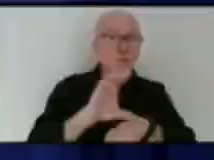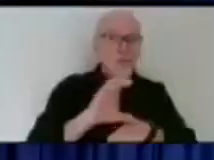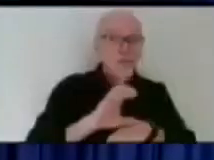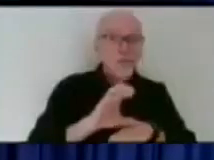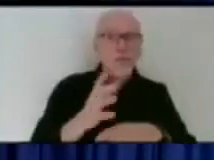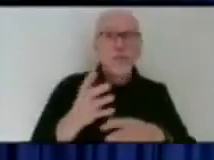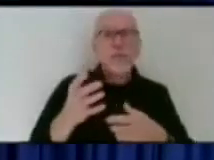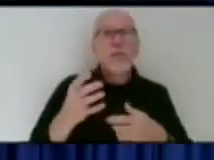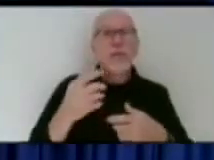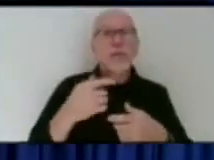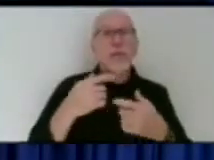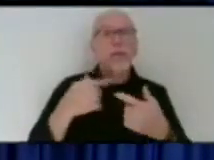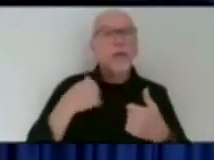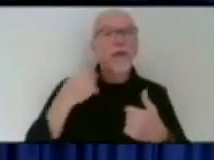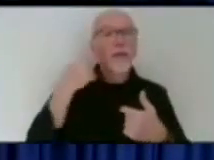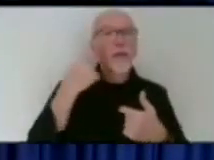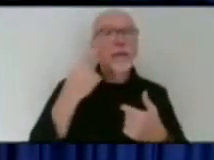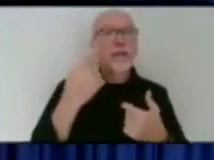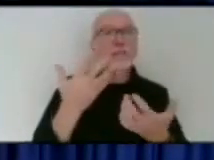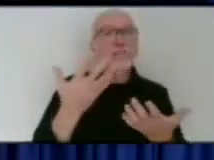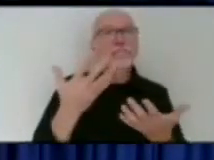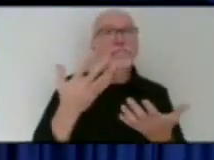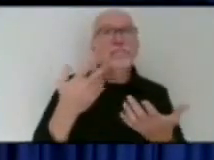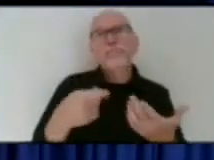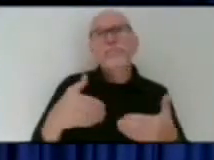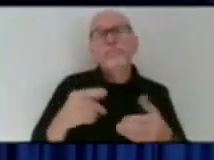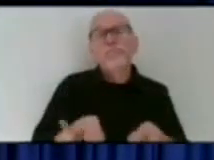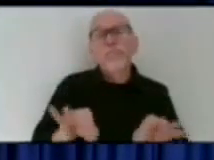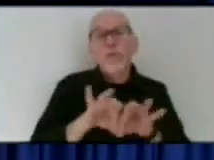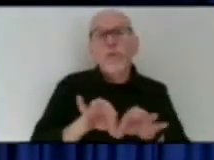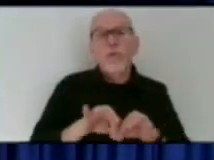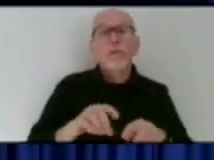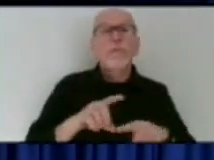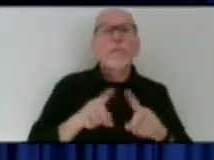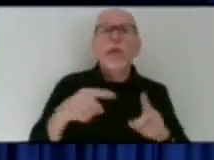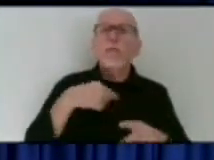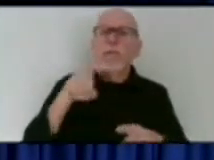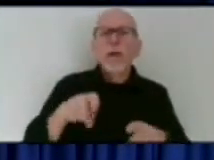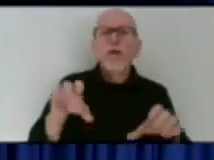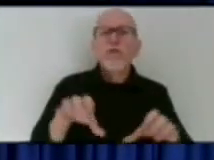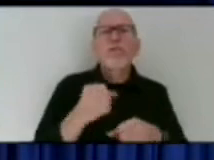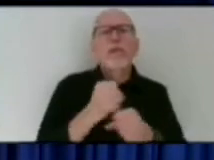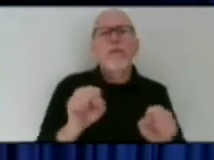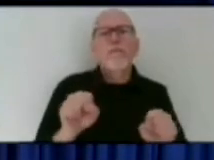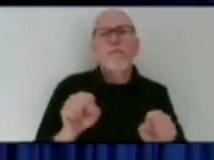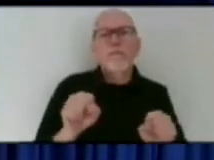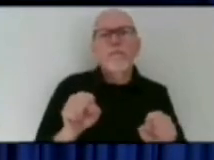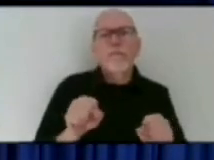few things more important, that we do it safely and it's it's I've seen so